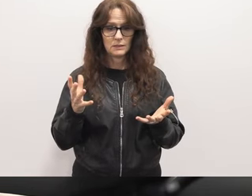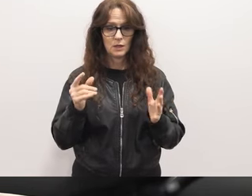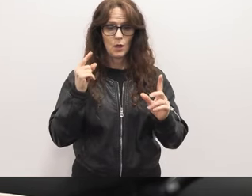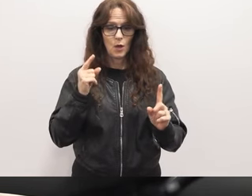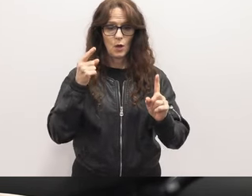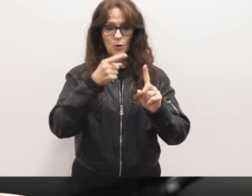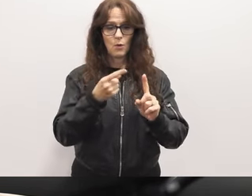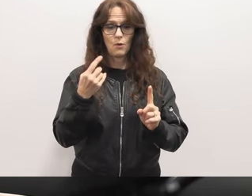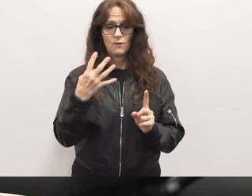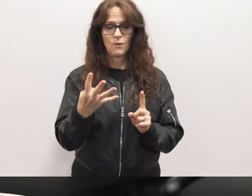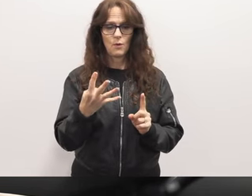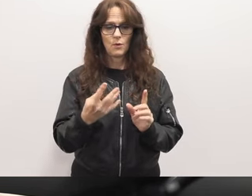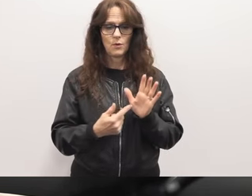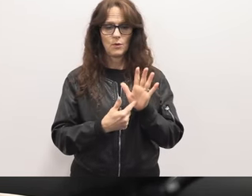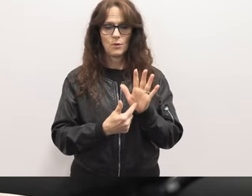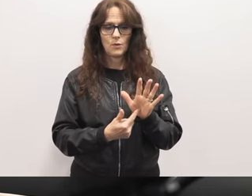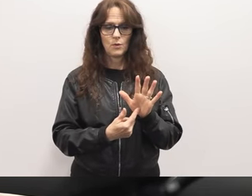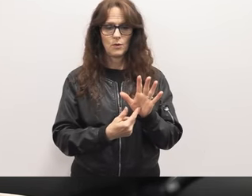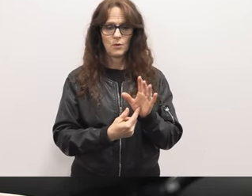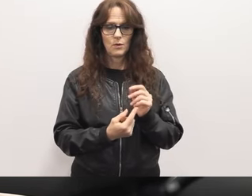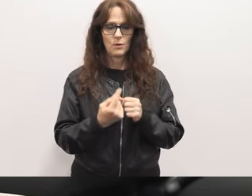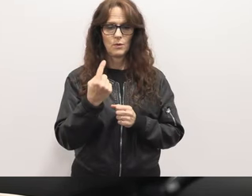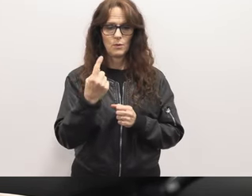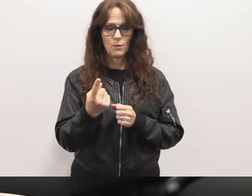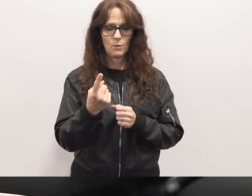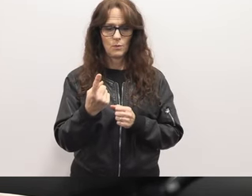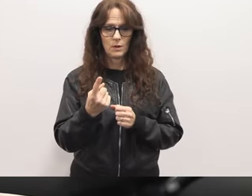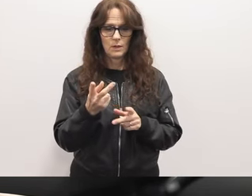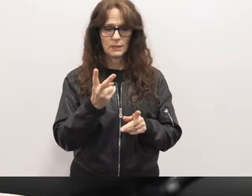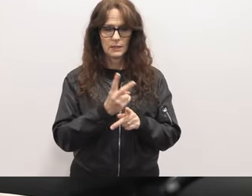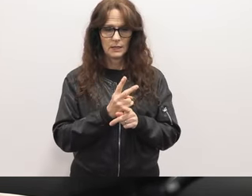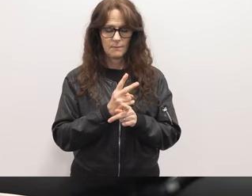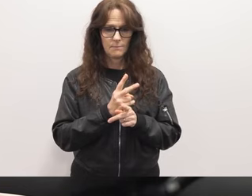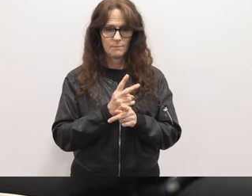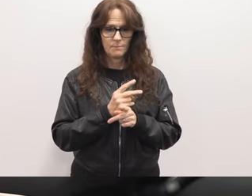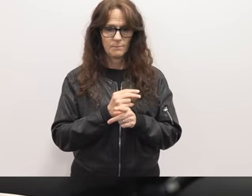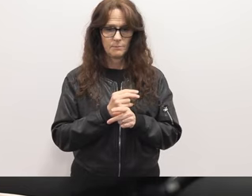which was only represented by one keep, it's important.